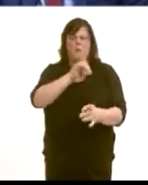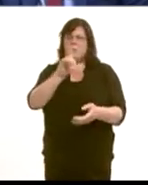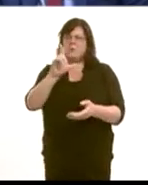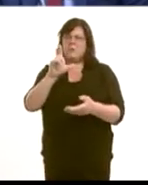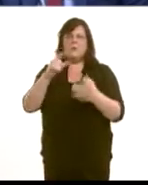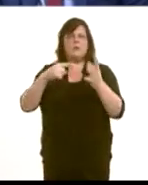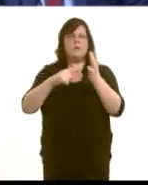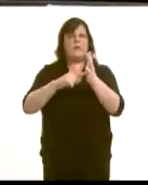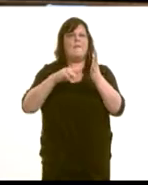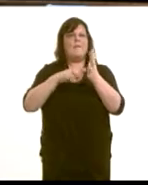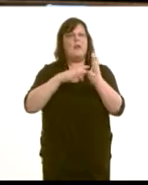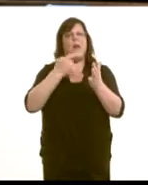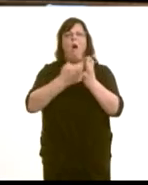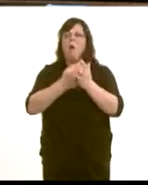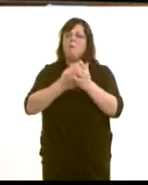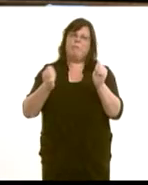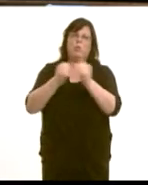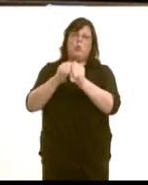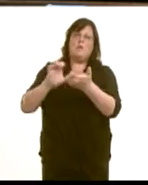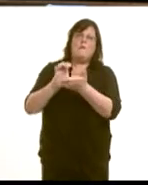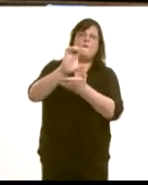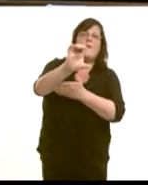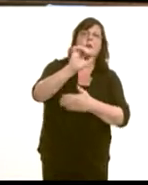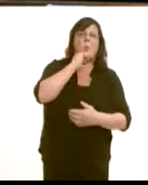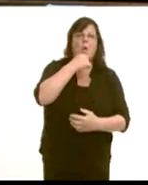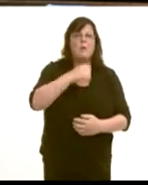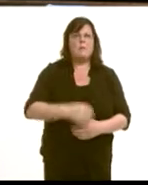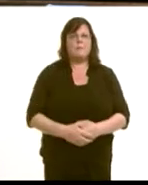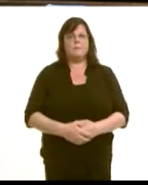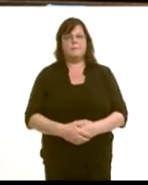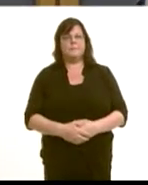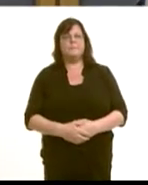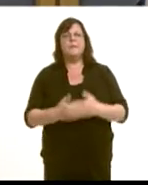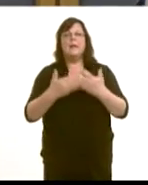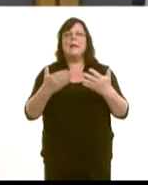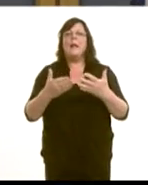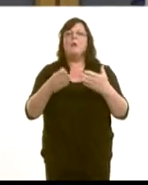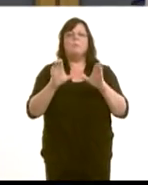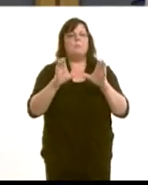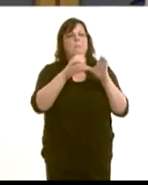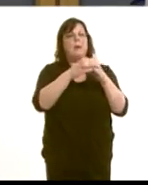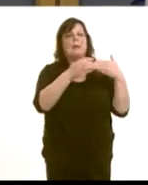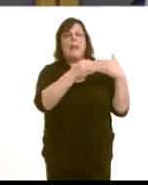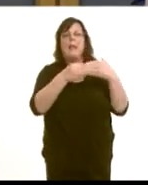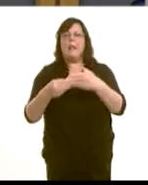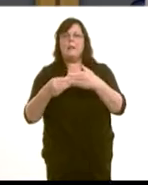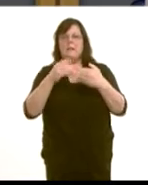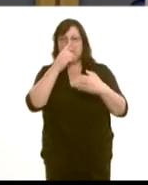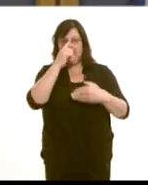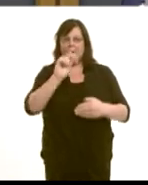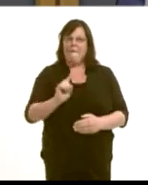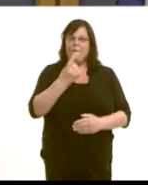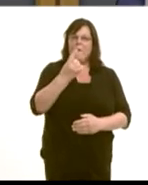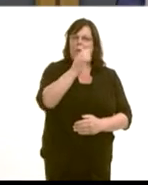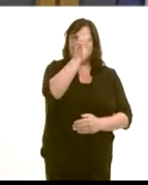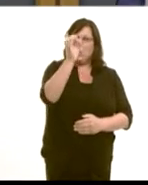Y Llywydd / The Presiding Officer: Cwestiynau yn awr gan arweinwyr y pleidiau, ac yn gyntaf yr wythnos yma, arweinydd yr wrthblaid, Leanne Wood.